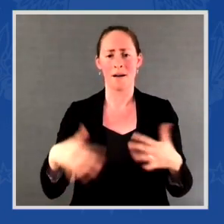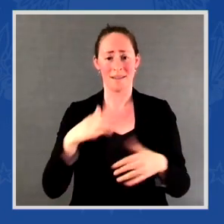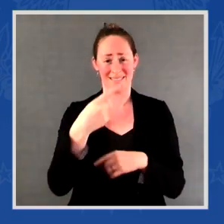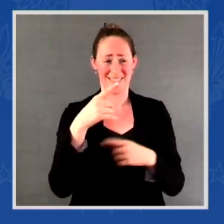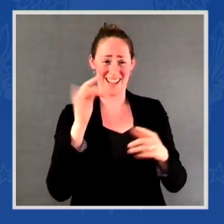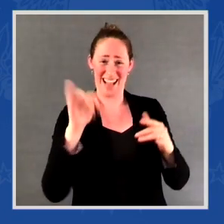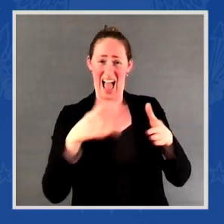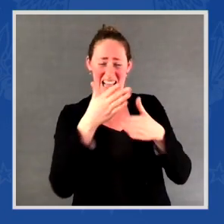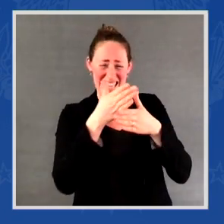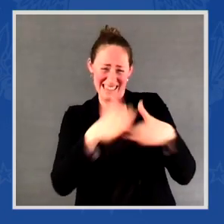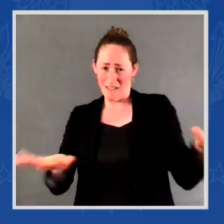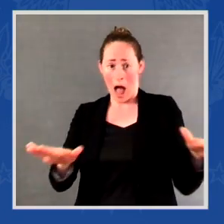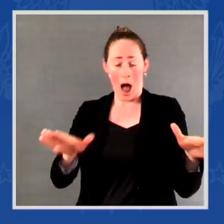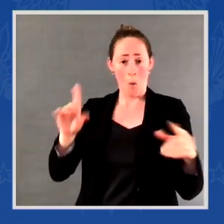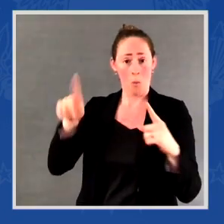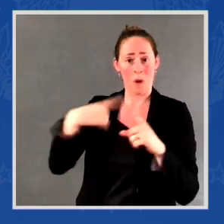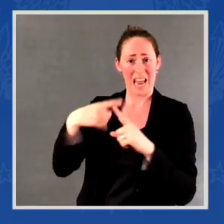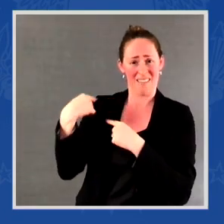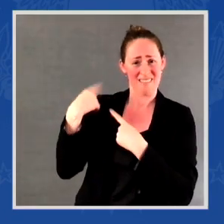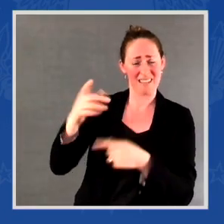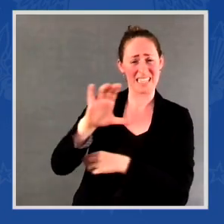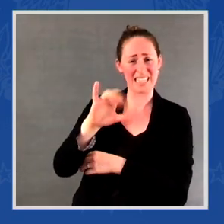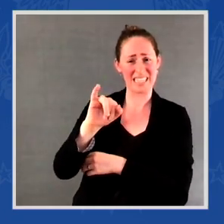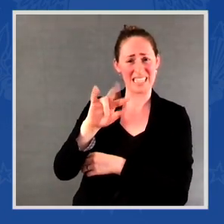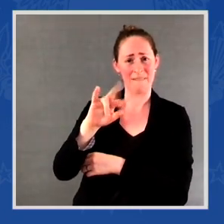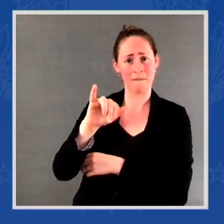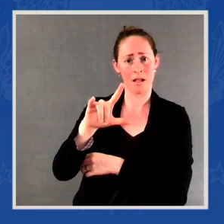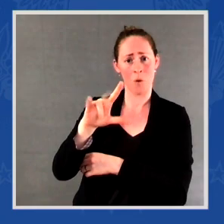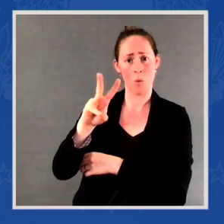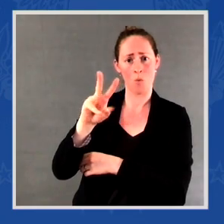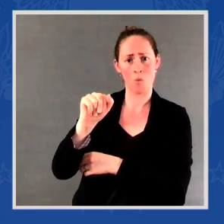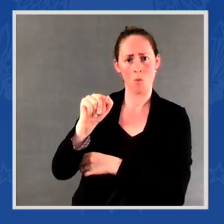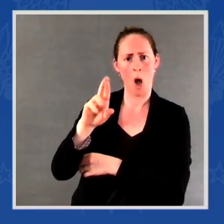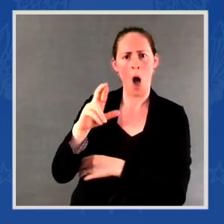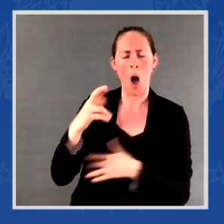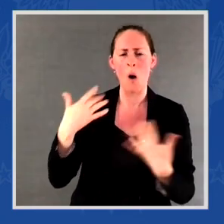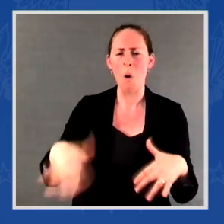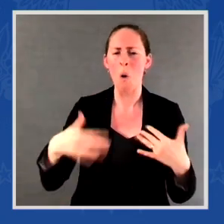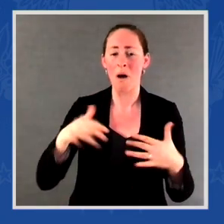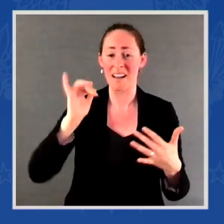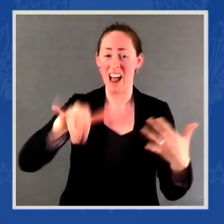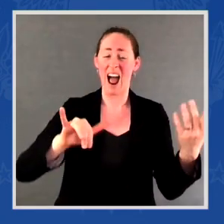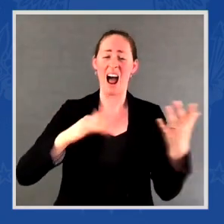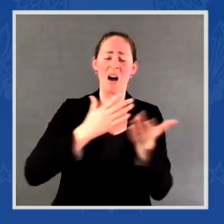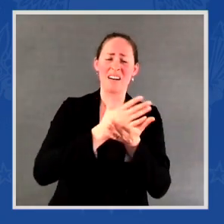And, folks, it's such a waste of talent, such a waste of time.